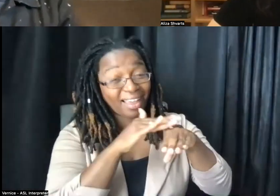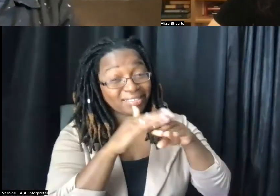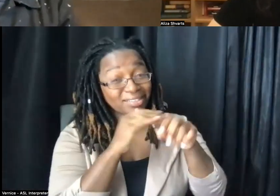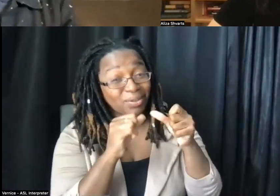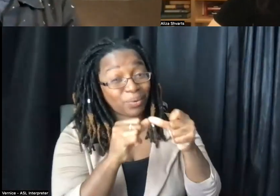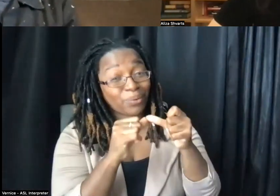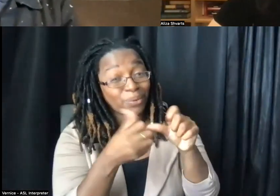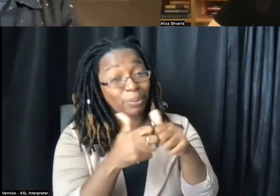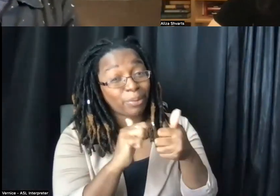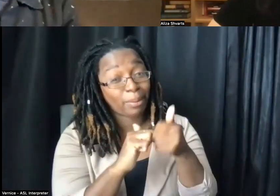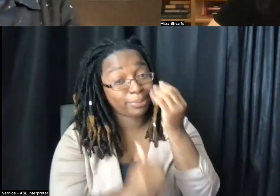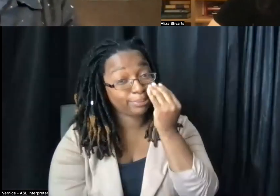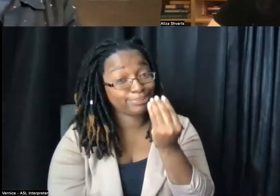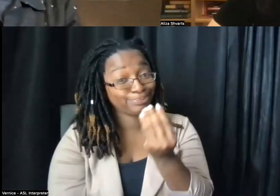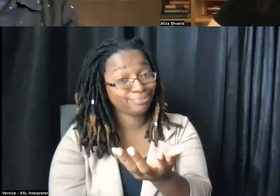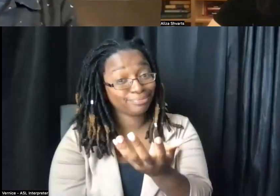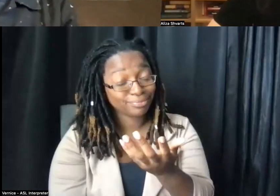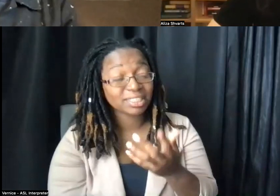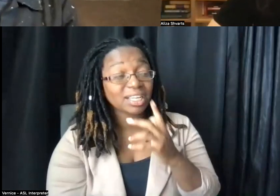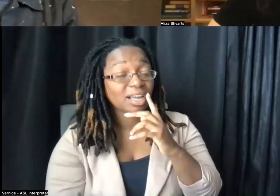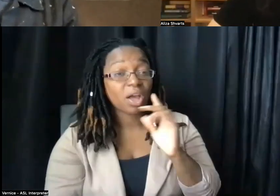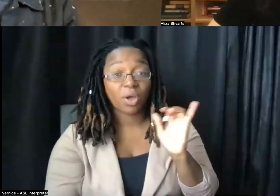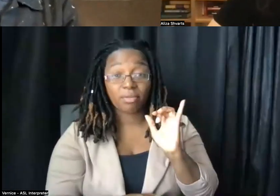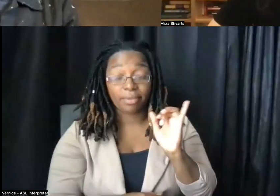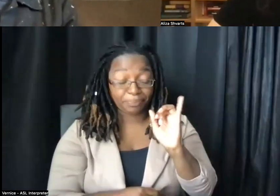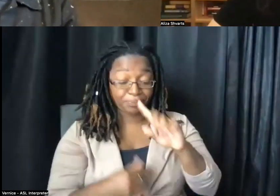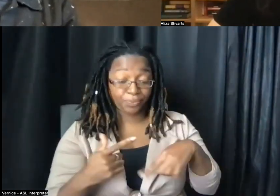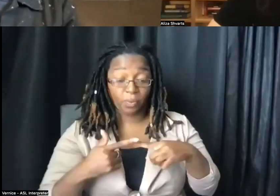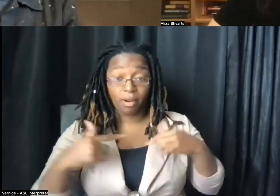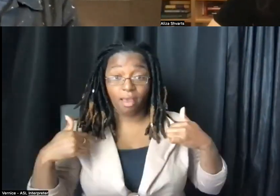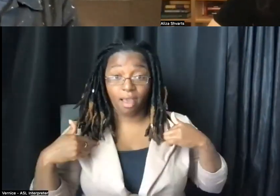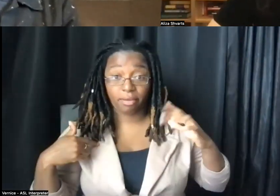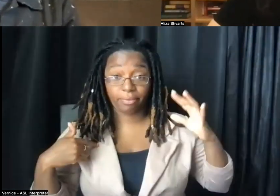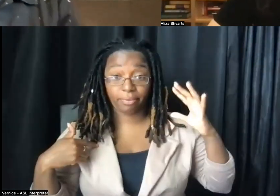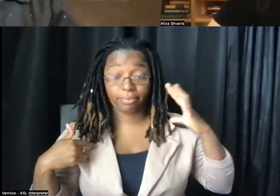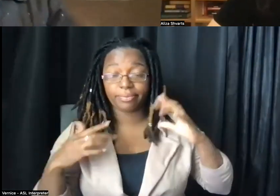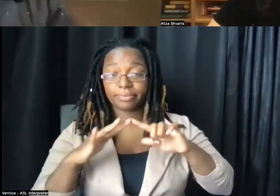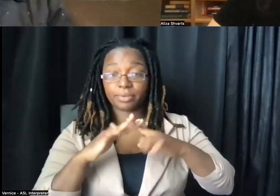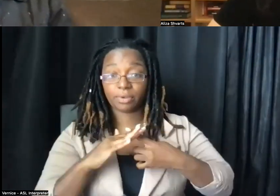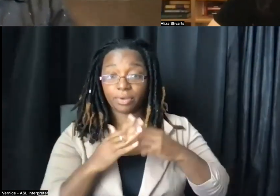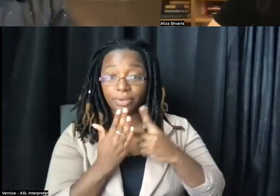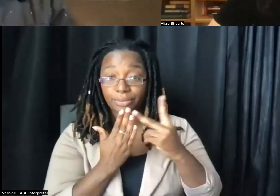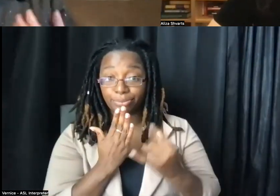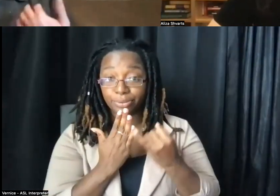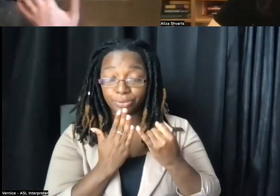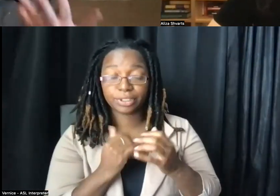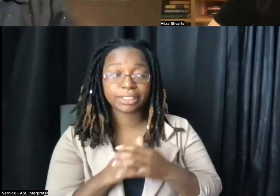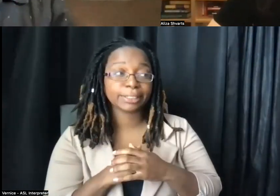And I think access is an ongoing problem. For instance, when I started this project,